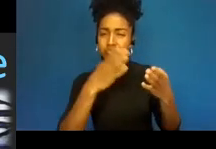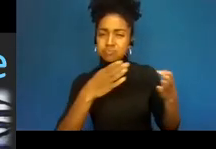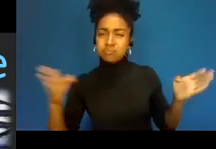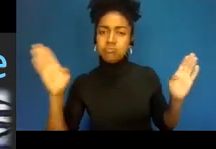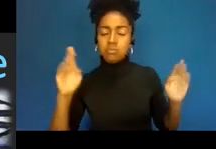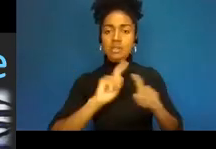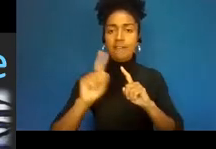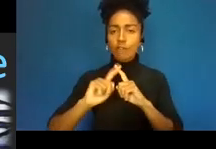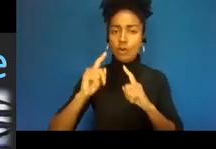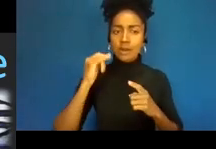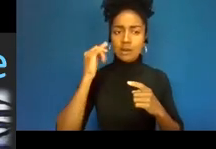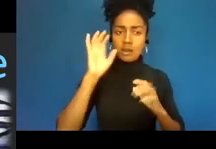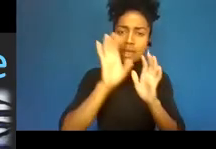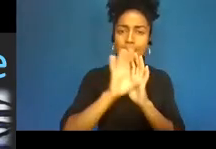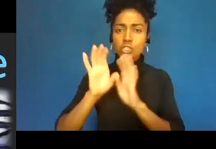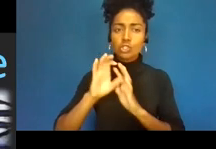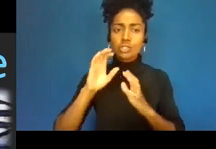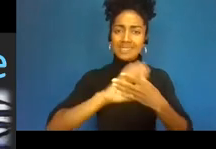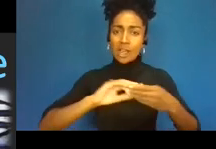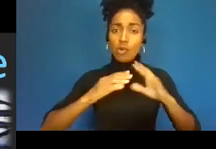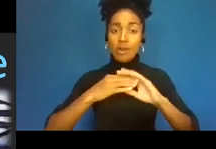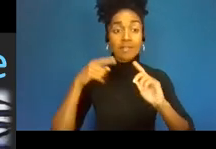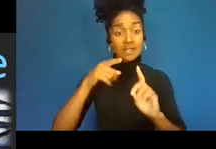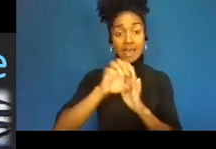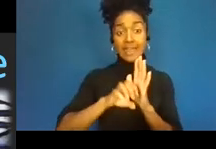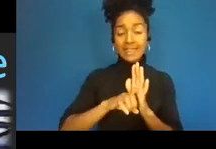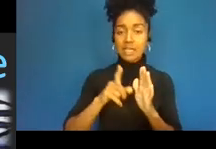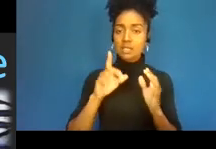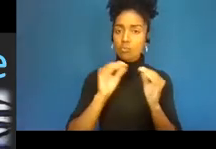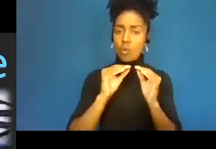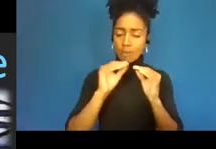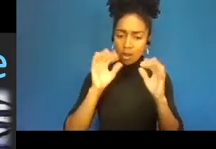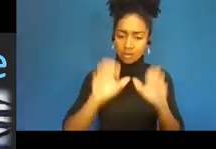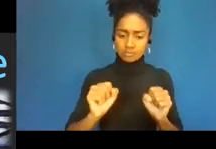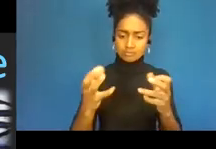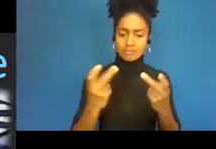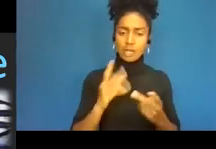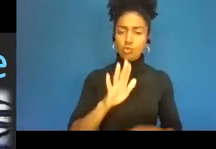and this ethic is about reclaiming a truer sense of self.